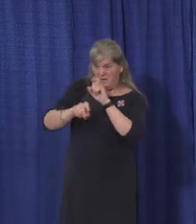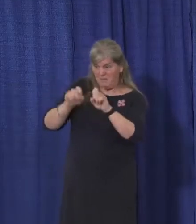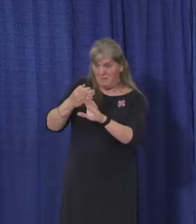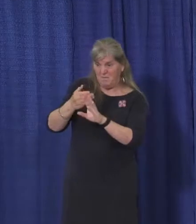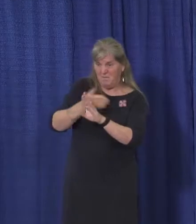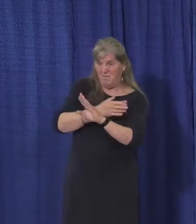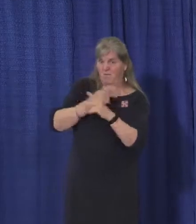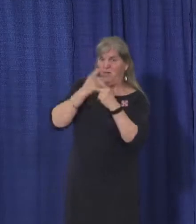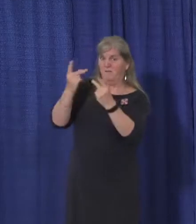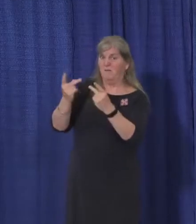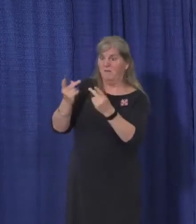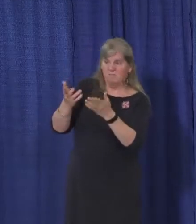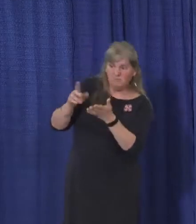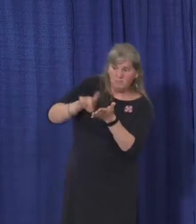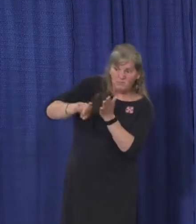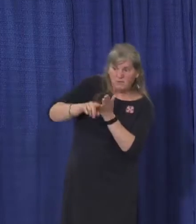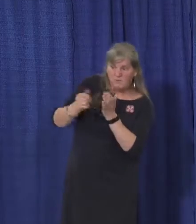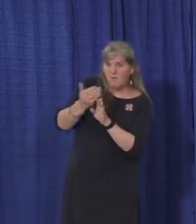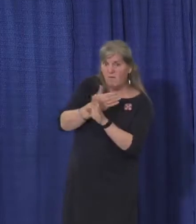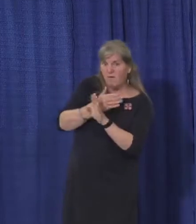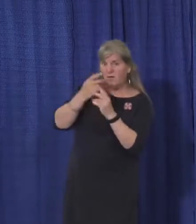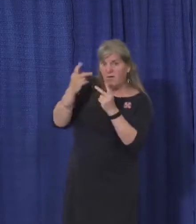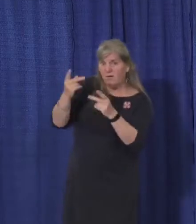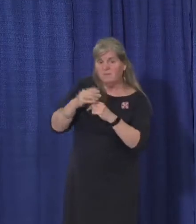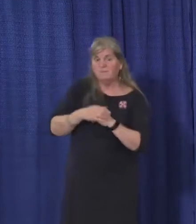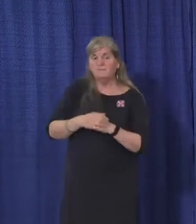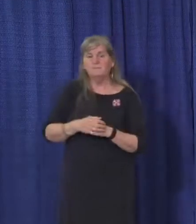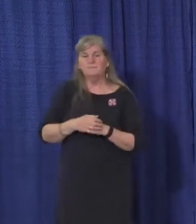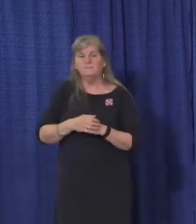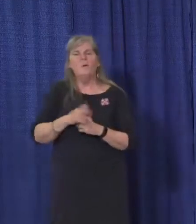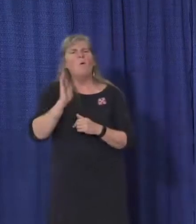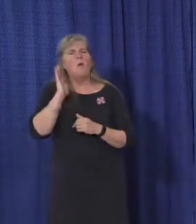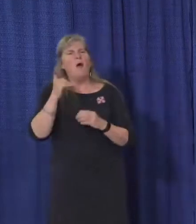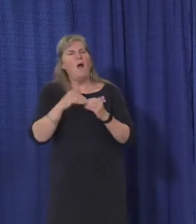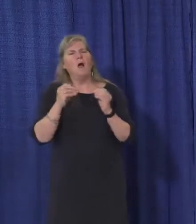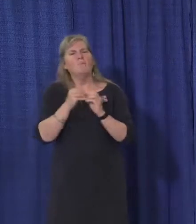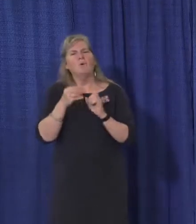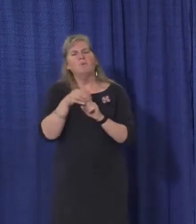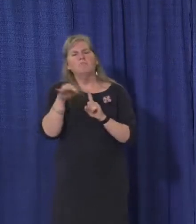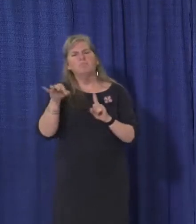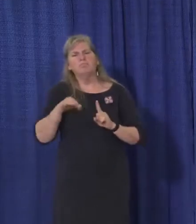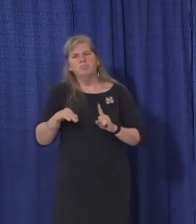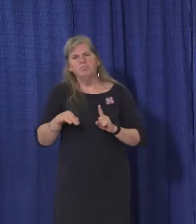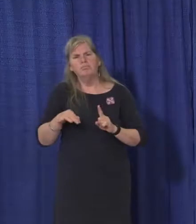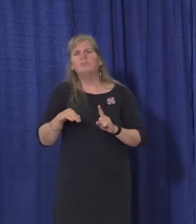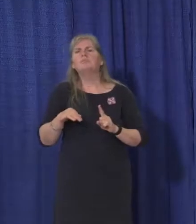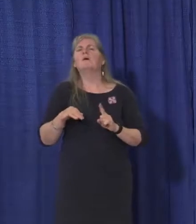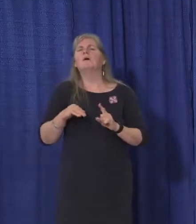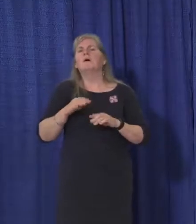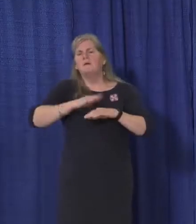before visiting them and we will have additional information and recommendations on travelling